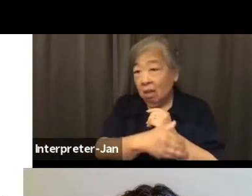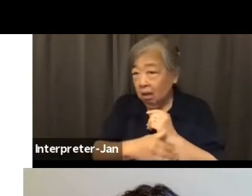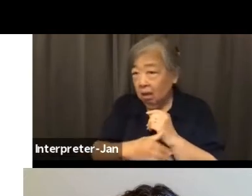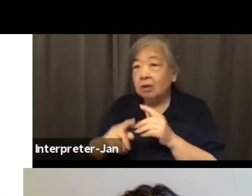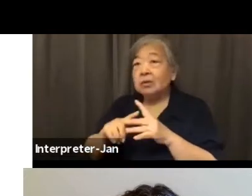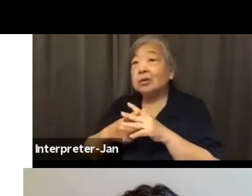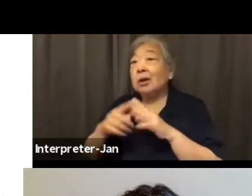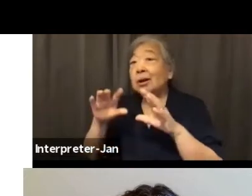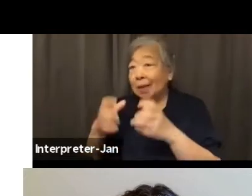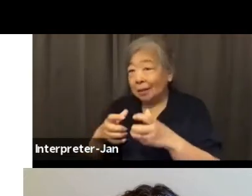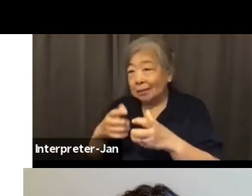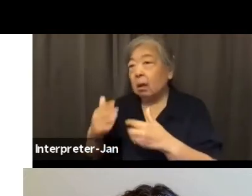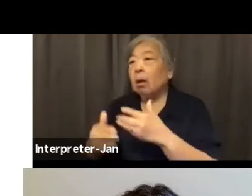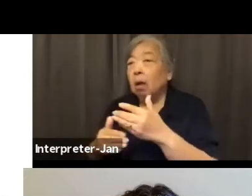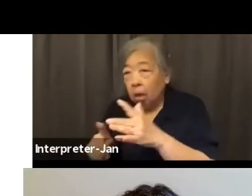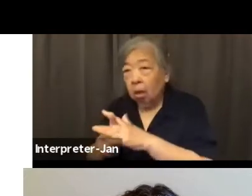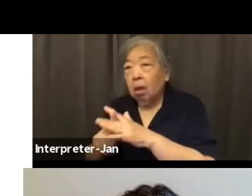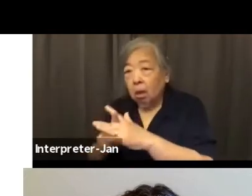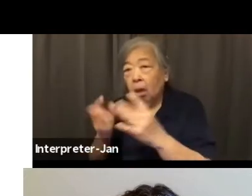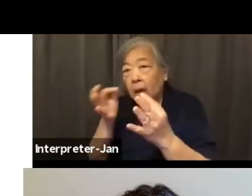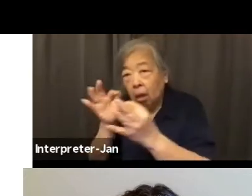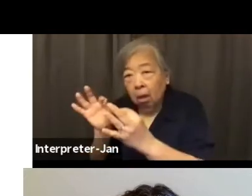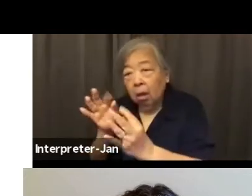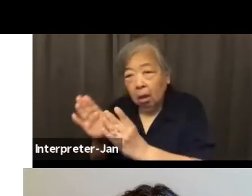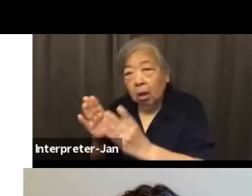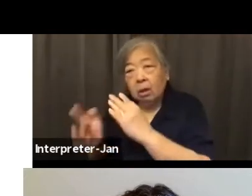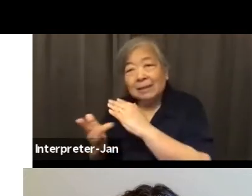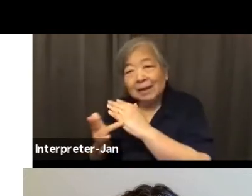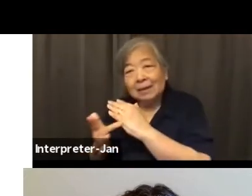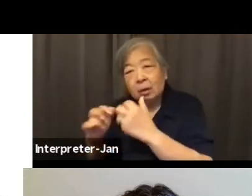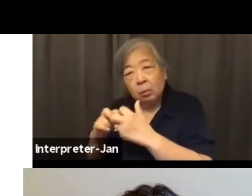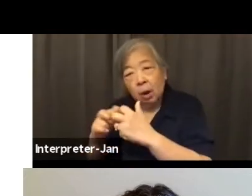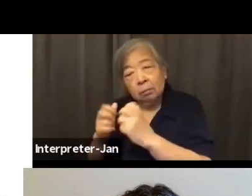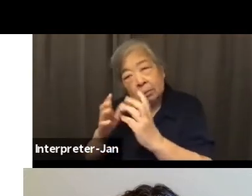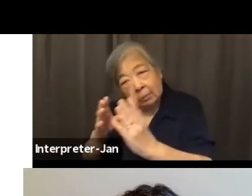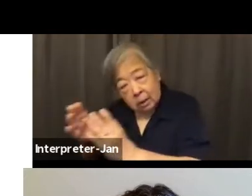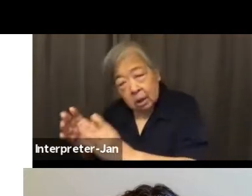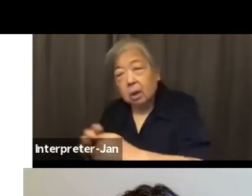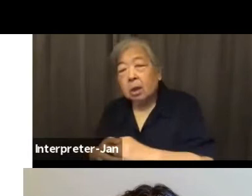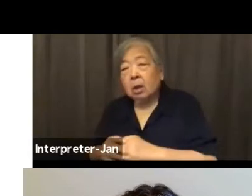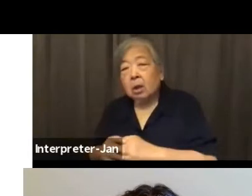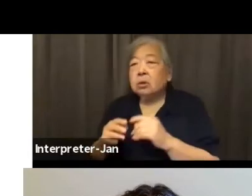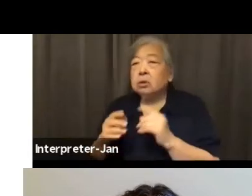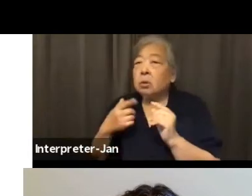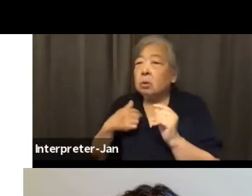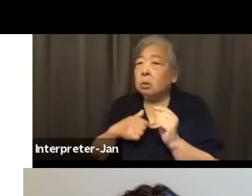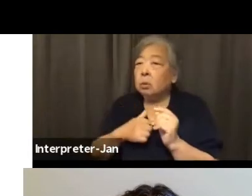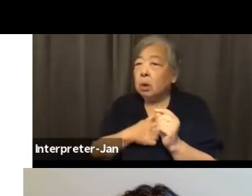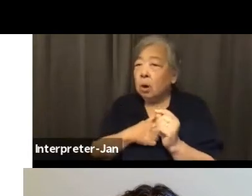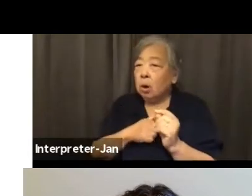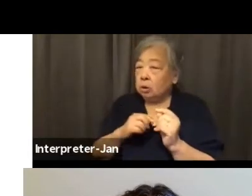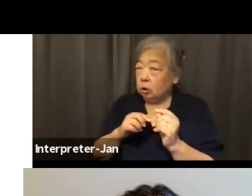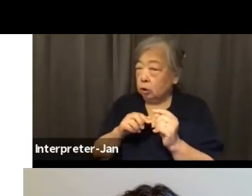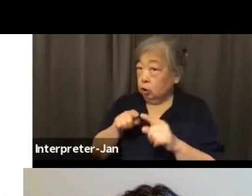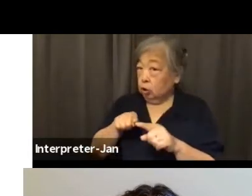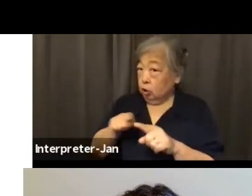In the future we would like to also do the pre-orientation practice session, in the